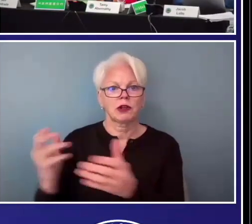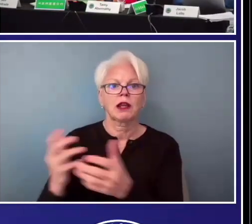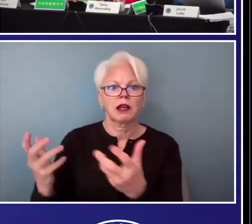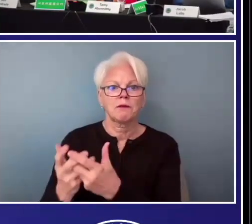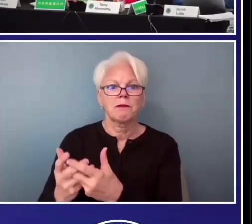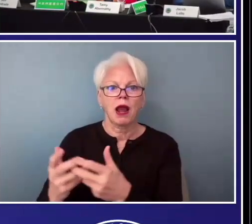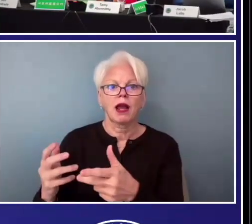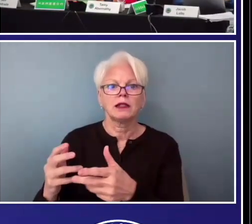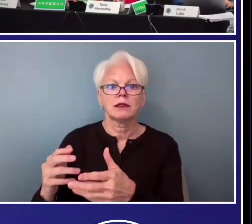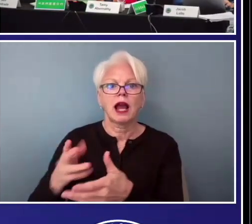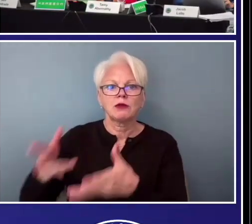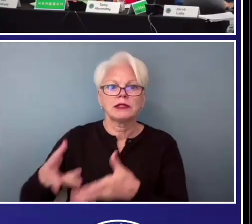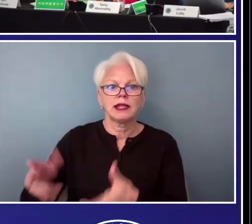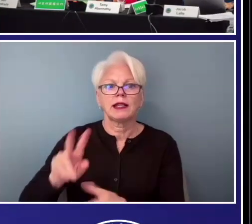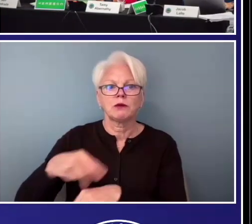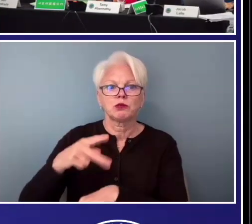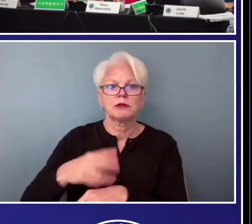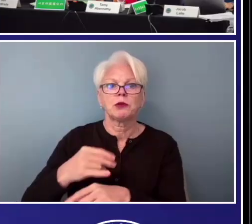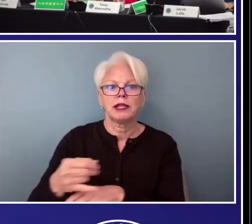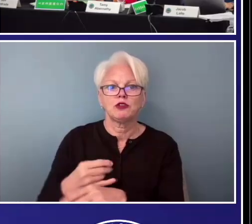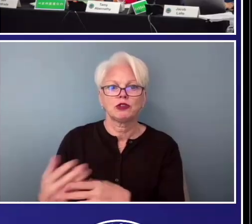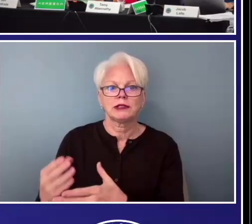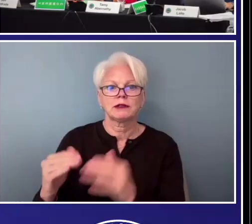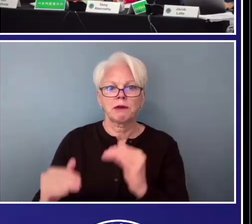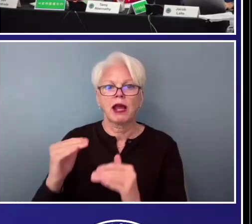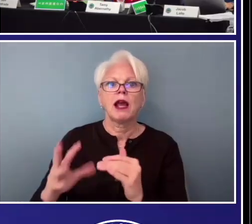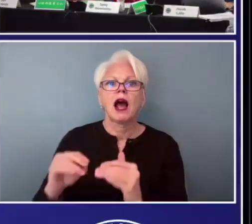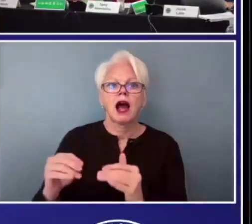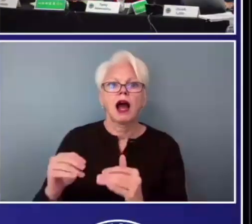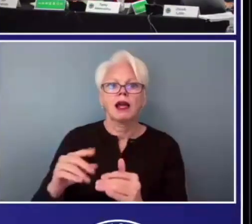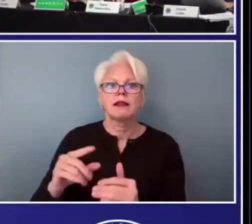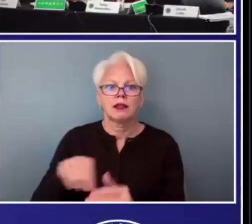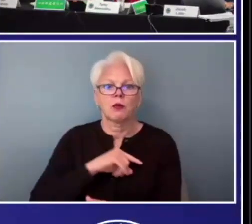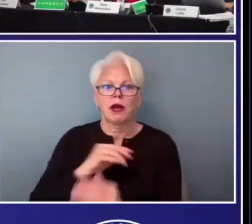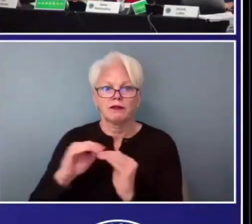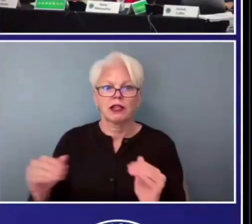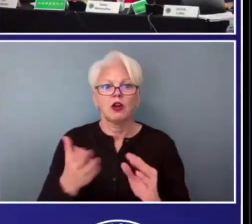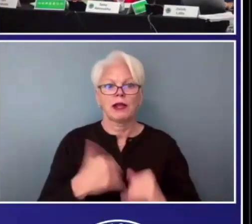payment amount as calculated in accordance with paragraph (f)(5) of this section by